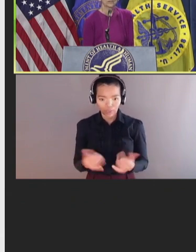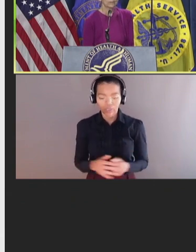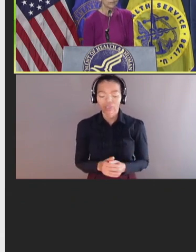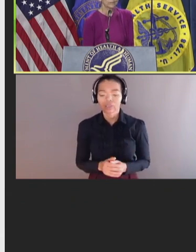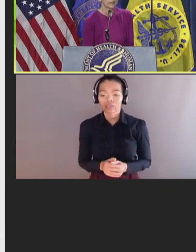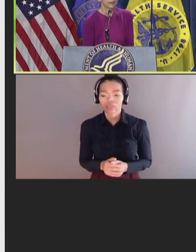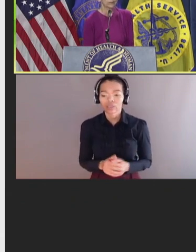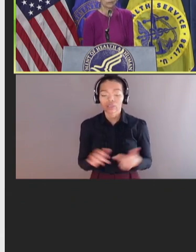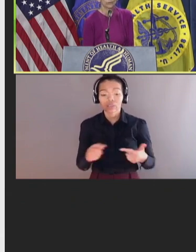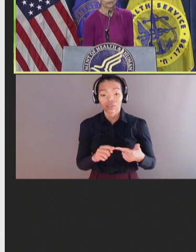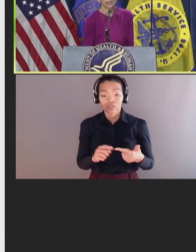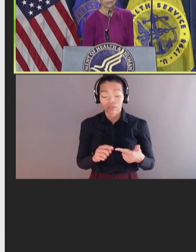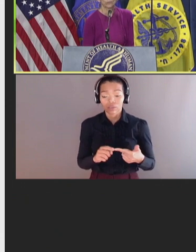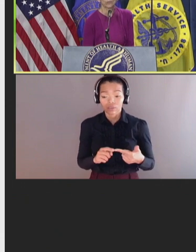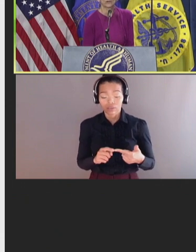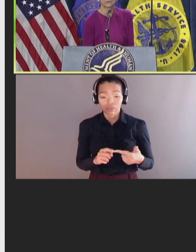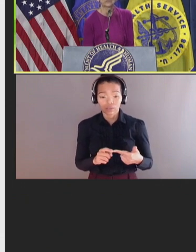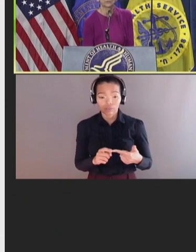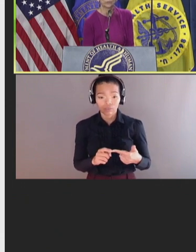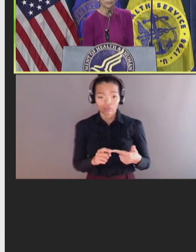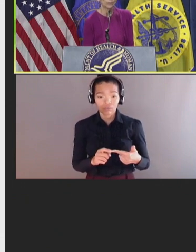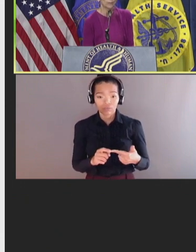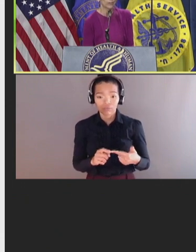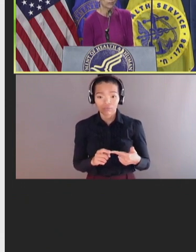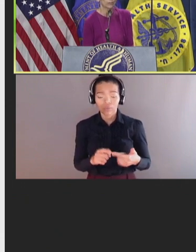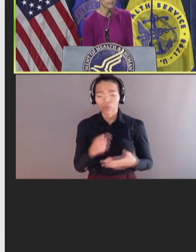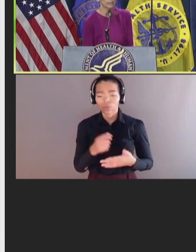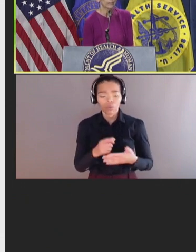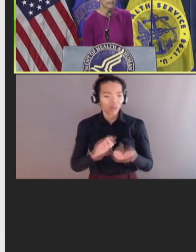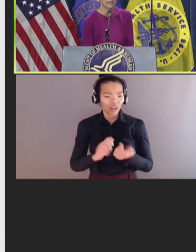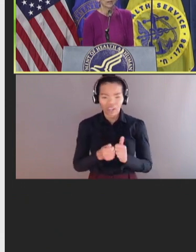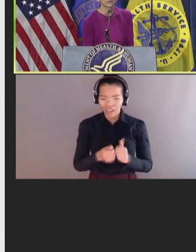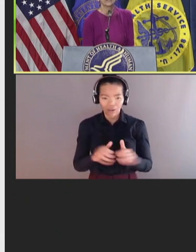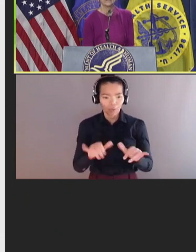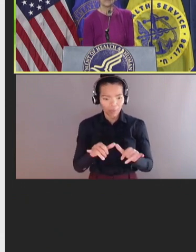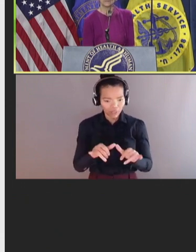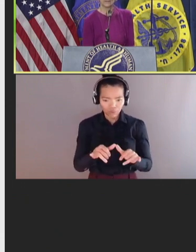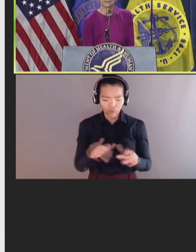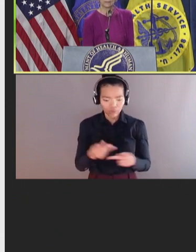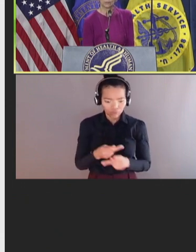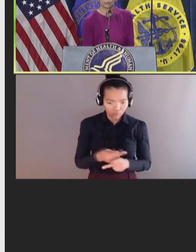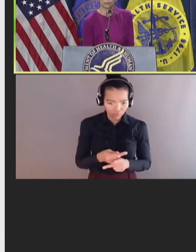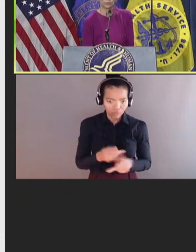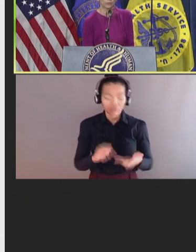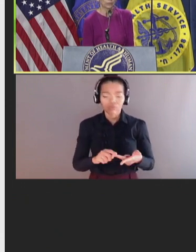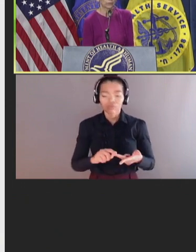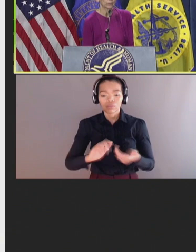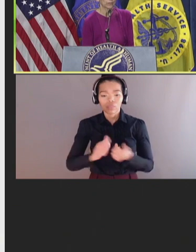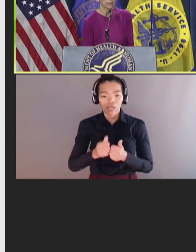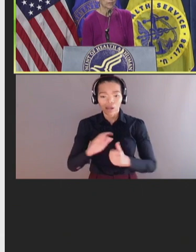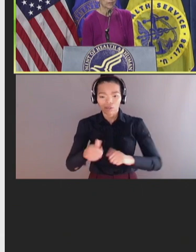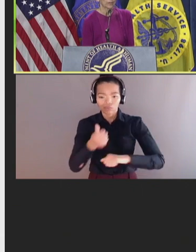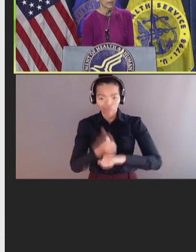bit about the case. So, what are our tools to measure it? How do we implement those tools? And